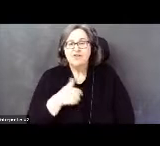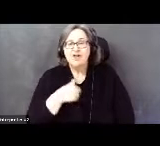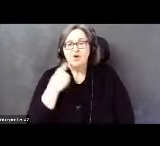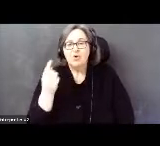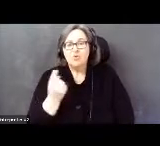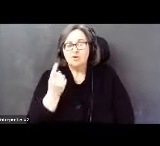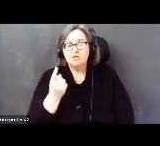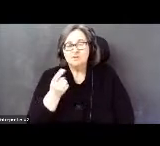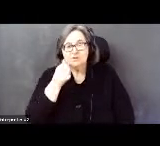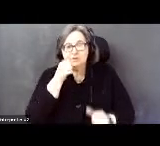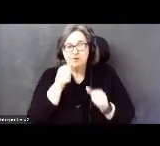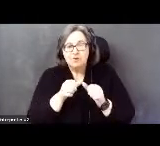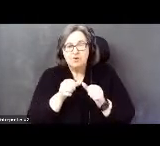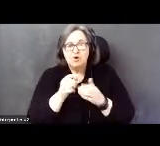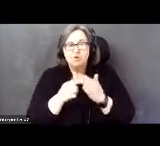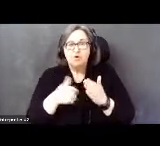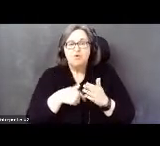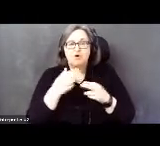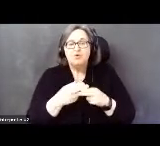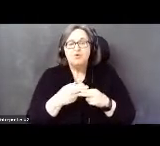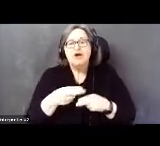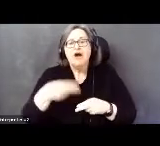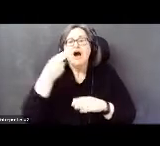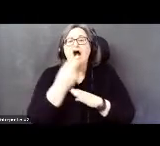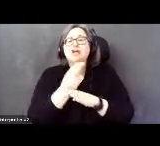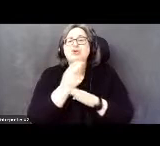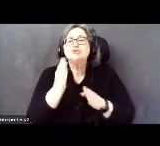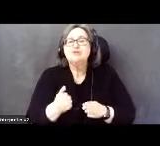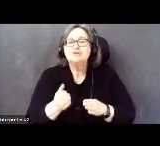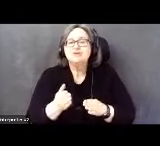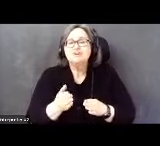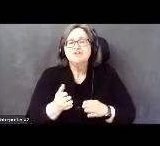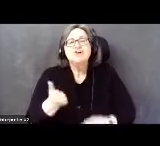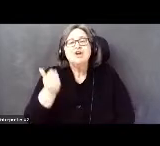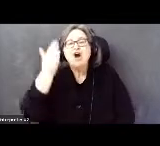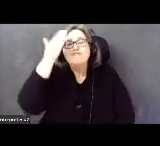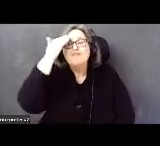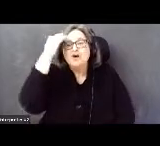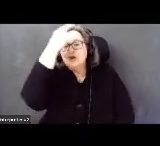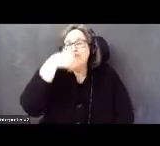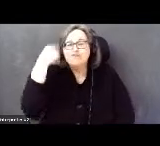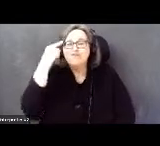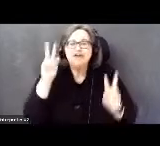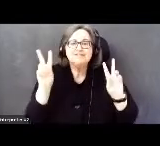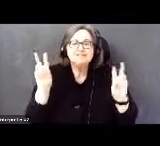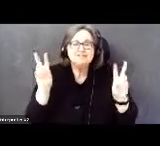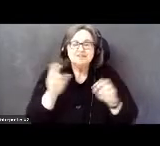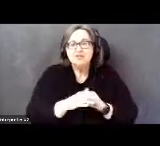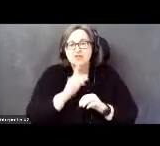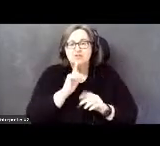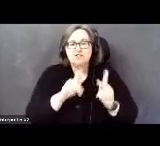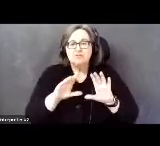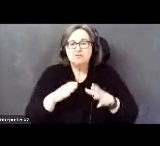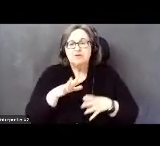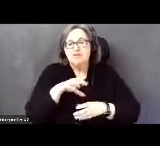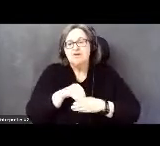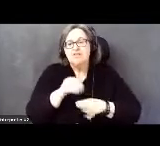be mindful of is high utilizers. There's a population in the justice system that continues